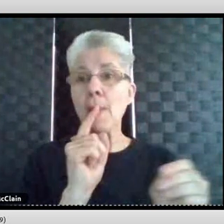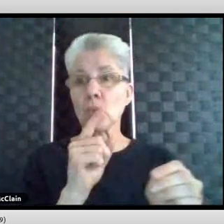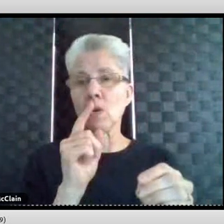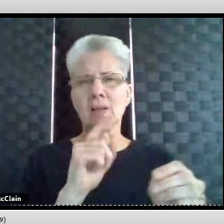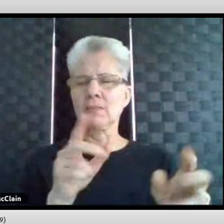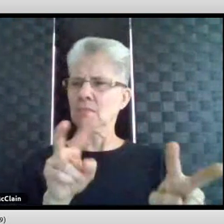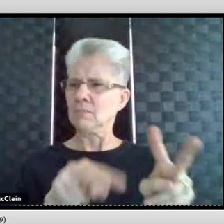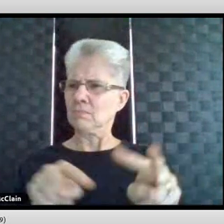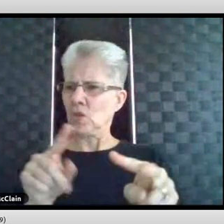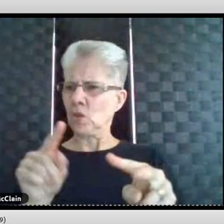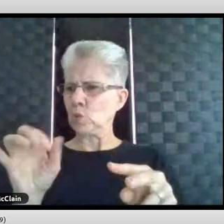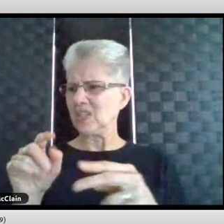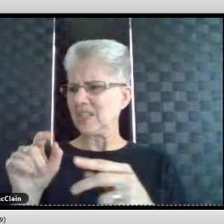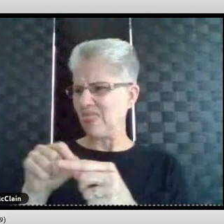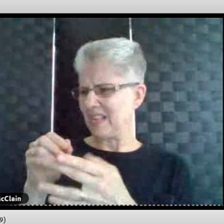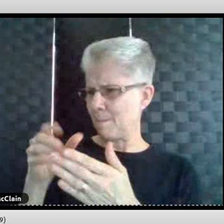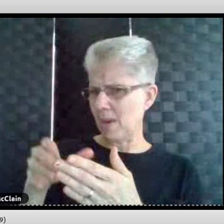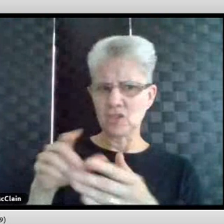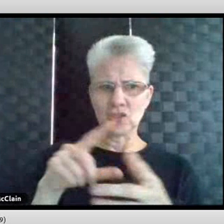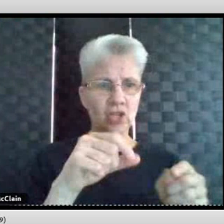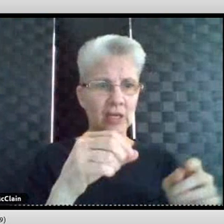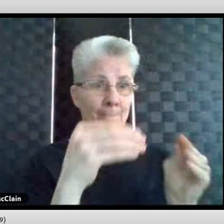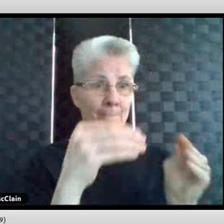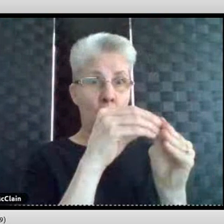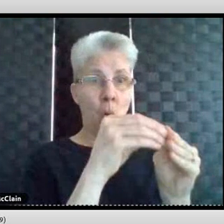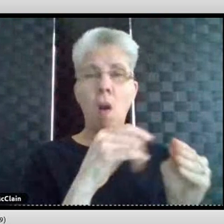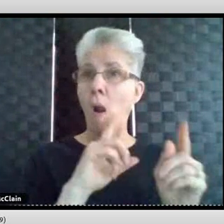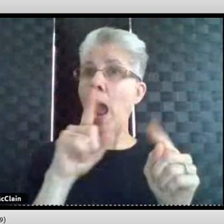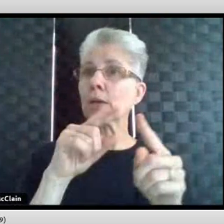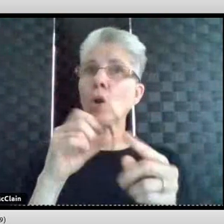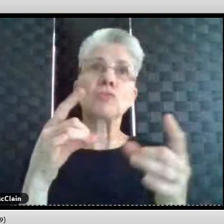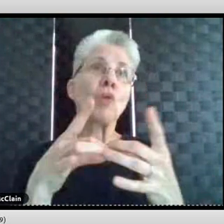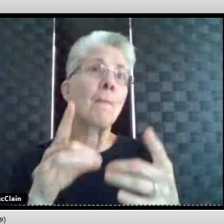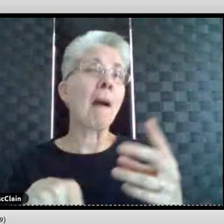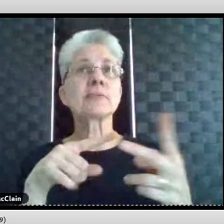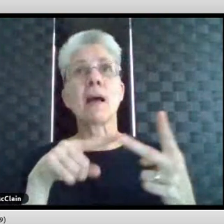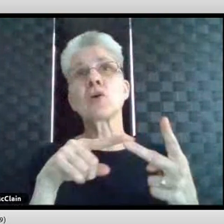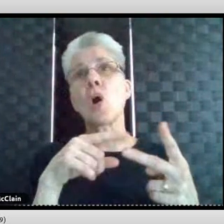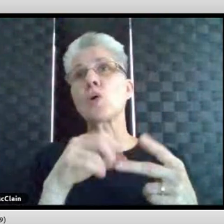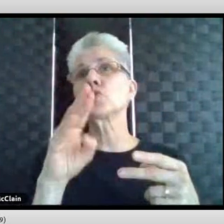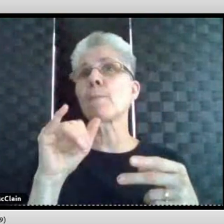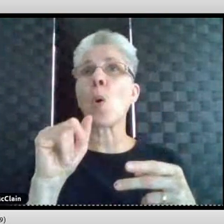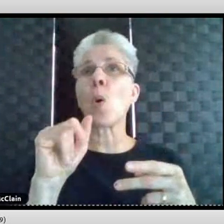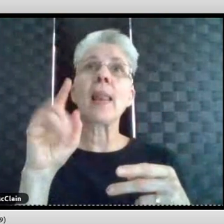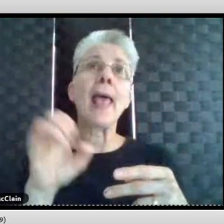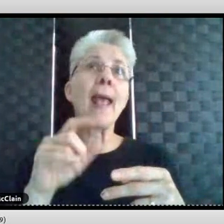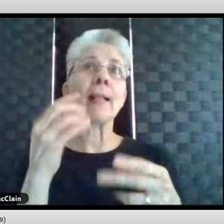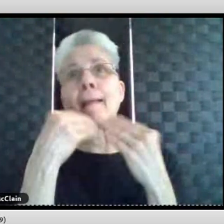"Hmm, tuition's this much, check's this much more. "I can go to Starbucks, I can go to Chipotle, I can do this and that,"